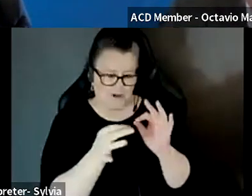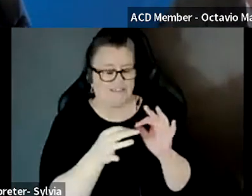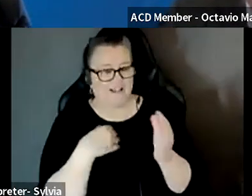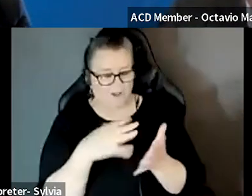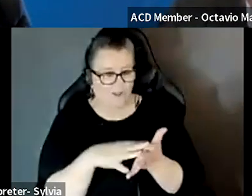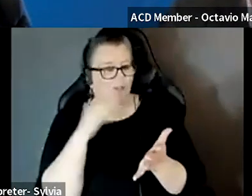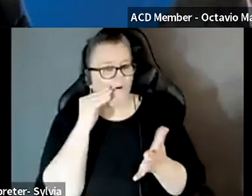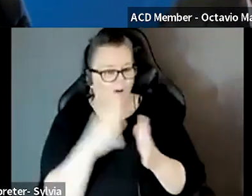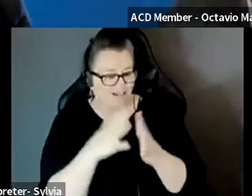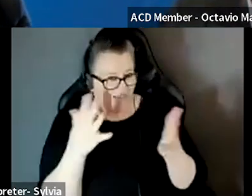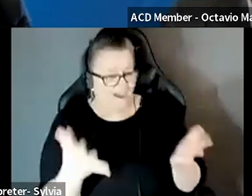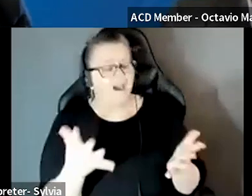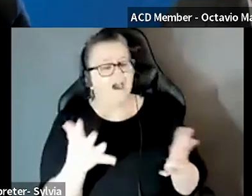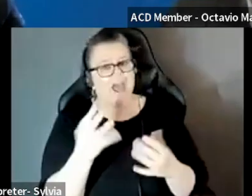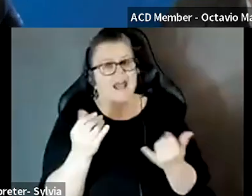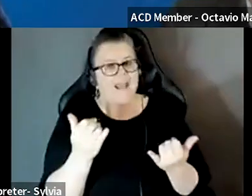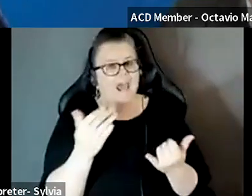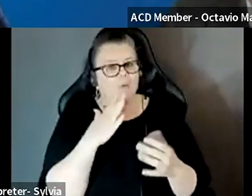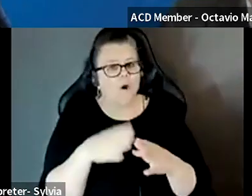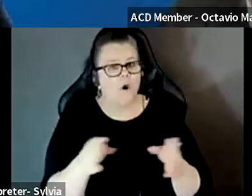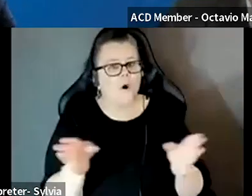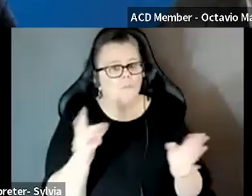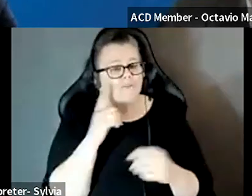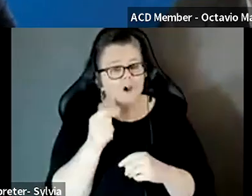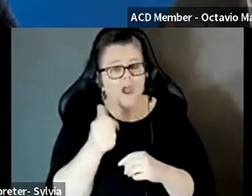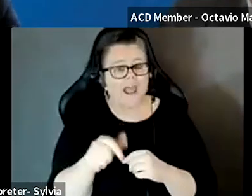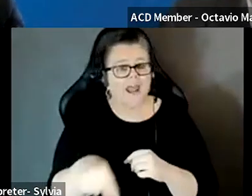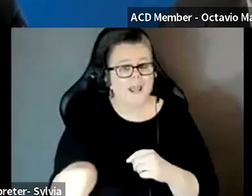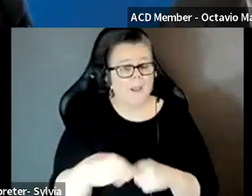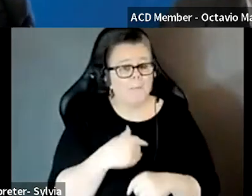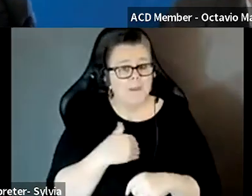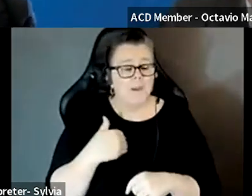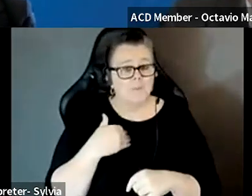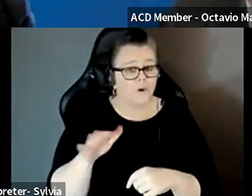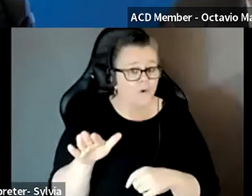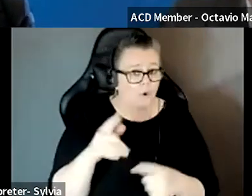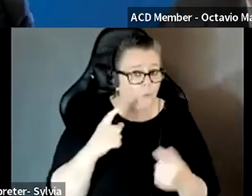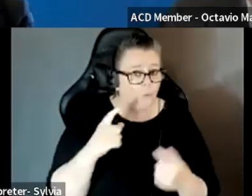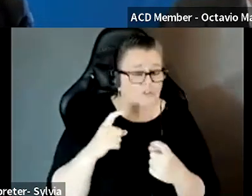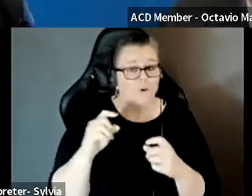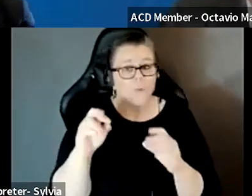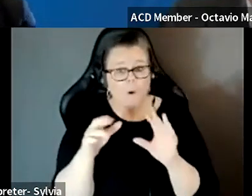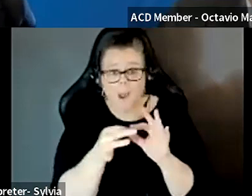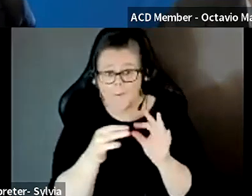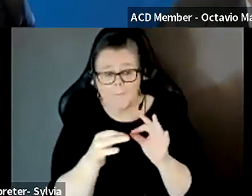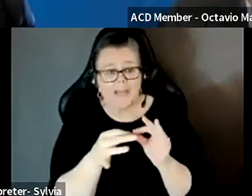And I'm going to open it to the floor to ACD members for questions or comments on the issues that you raised.